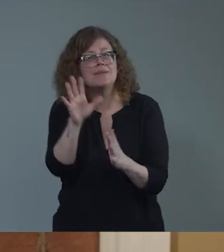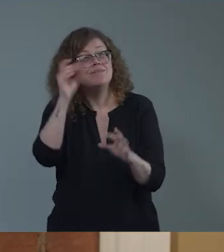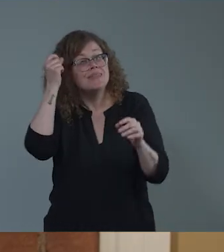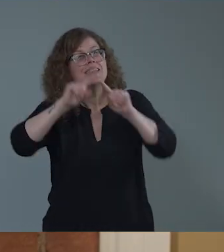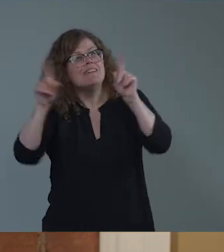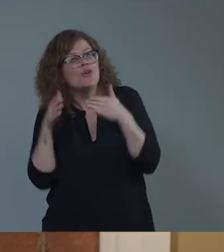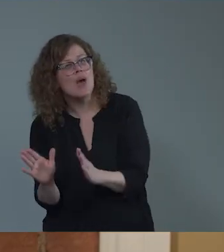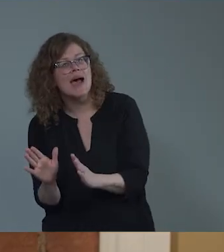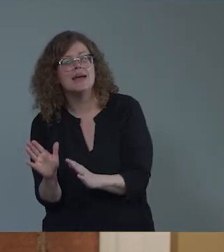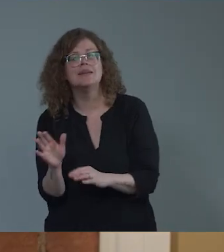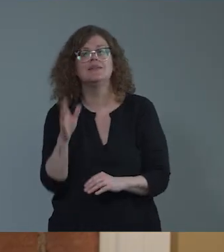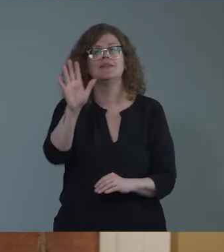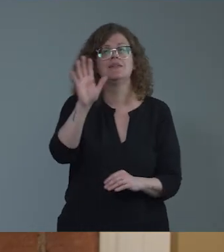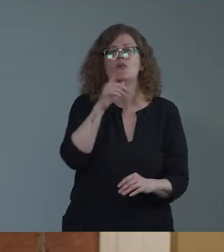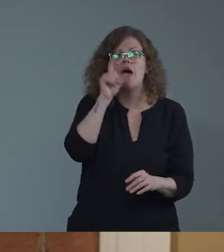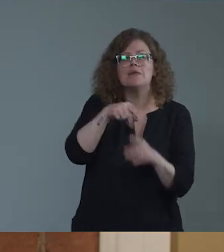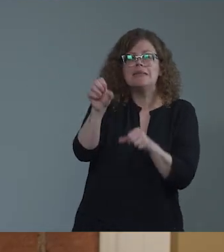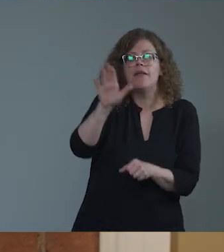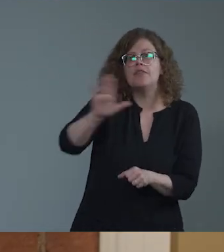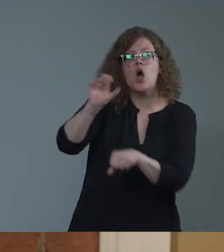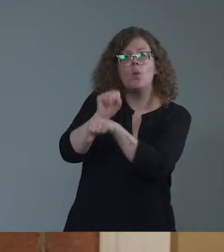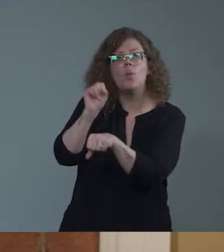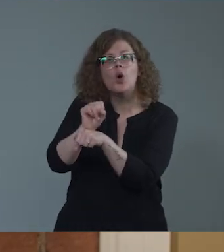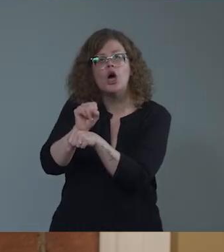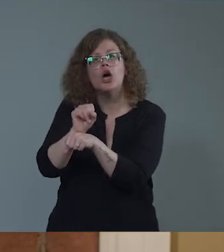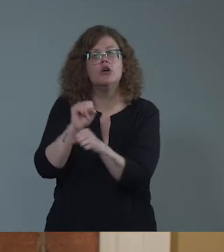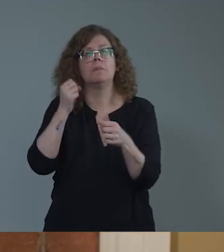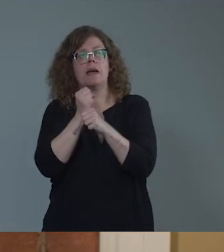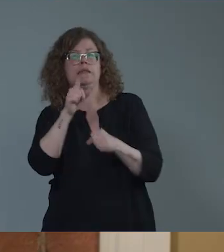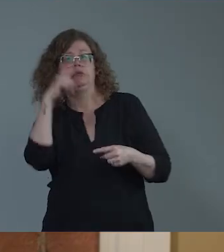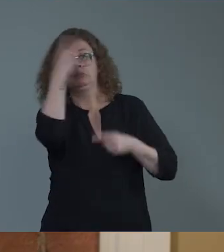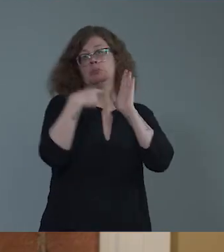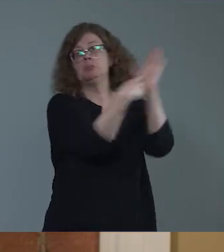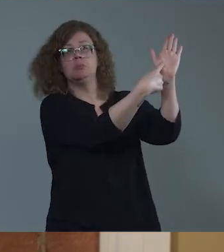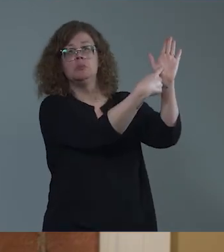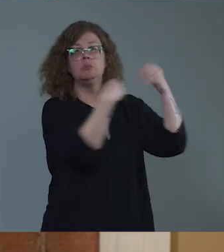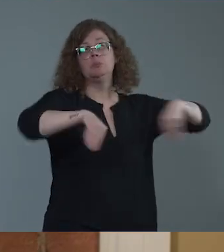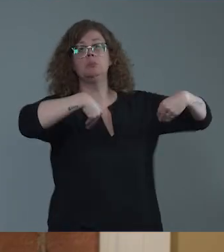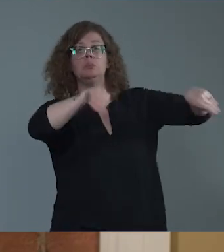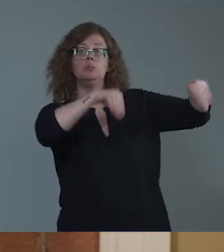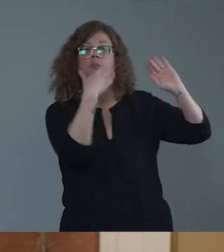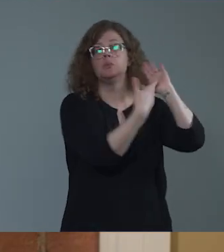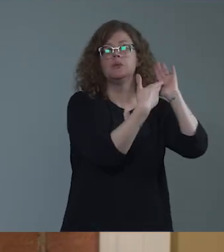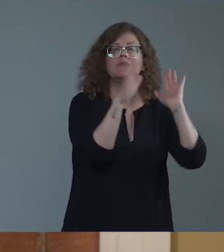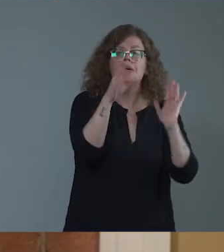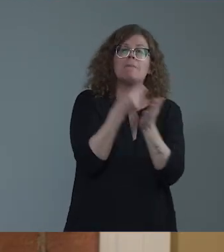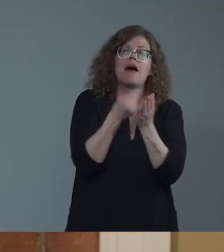is that the artist's work belongs to that artist. You are commissioning it to display in the public realm.